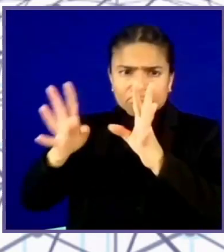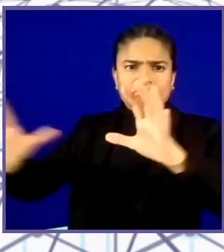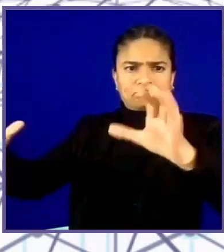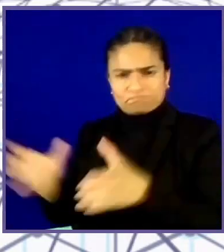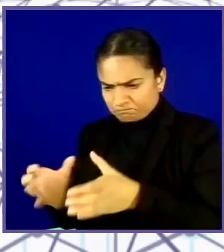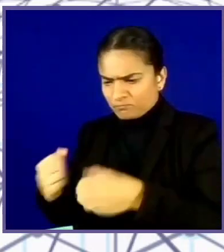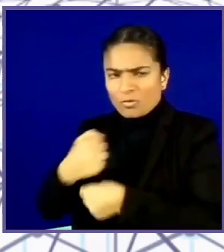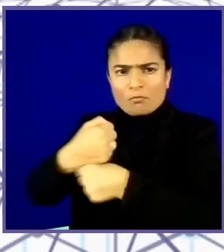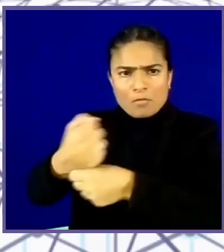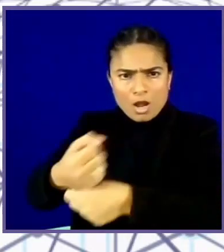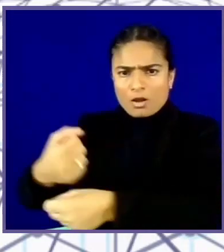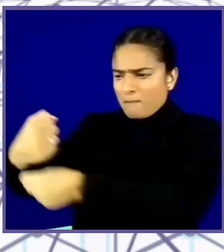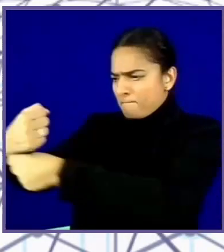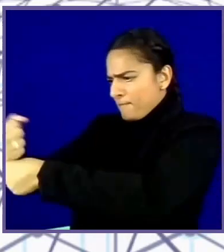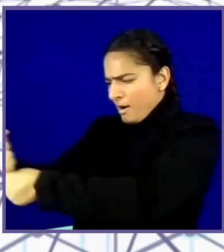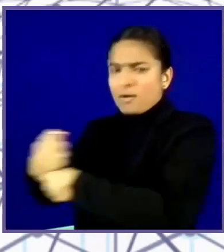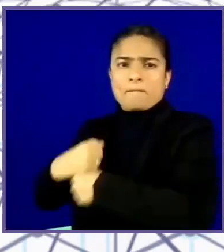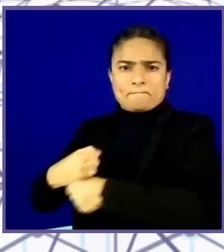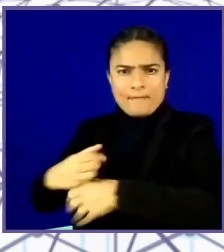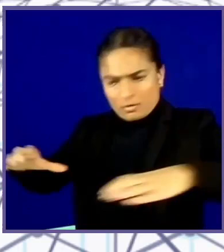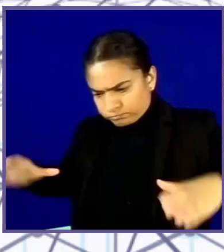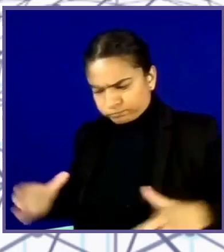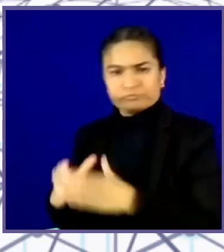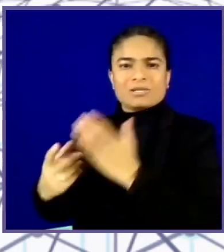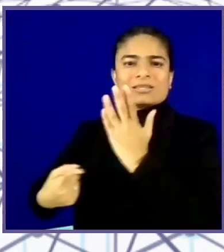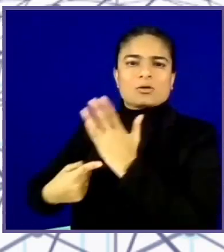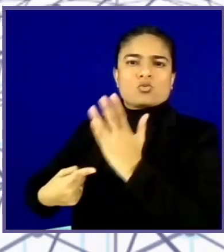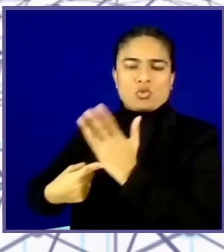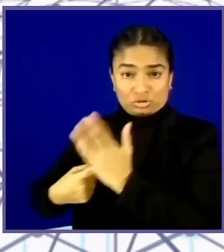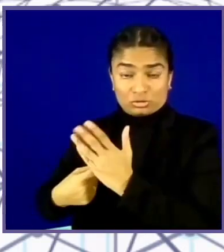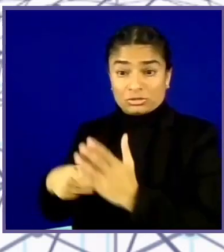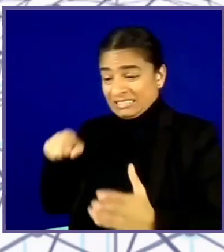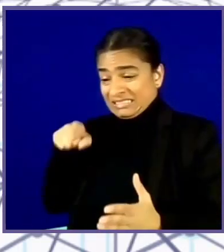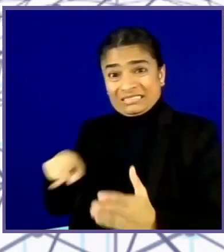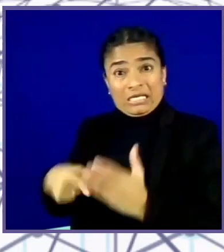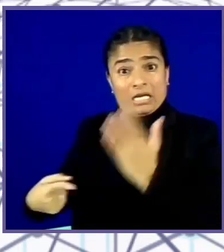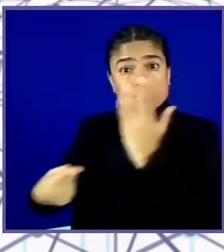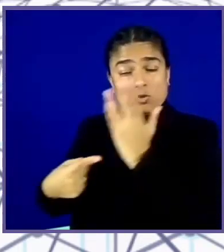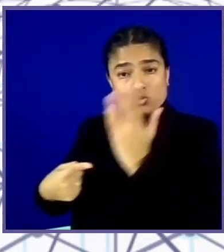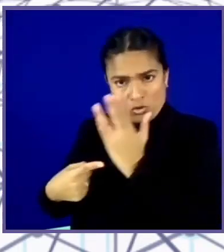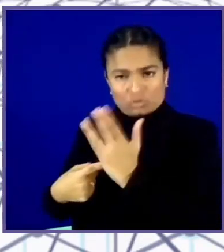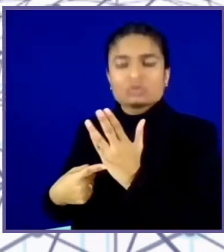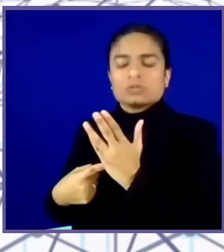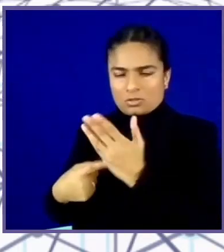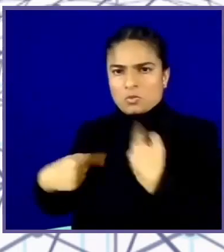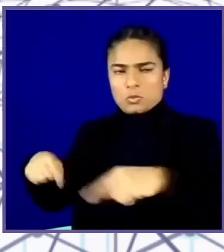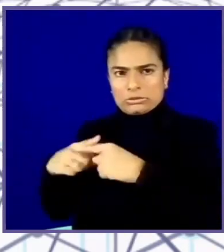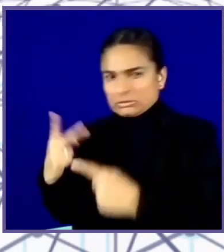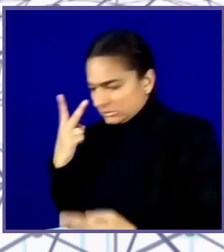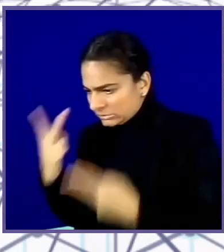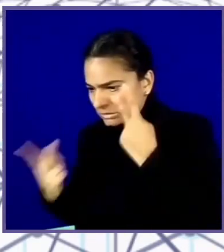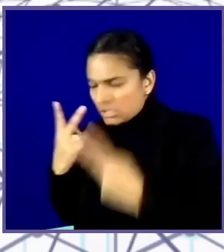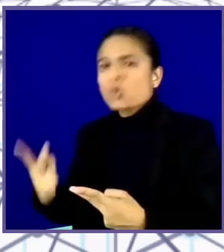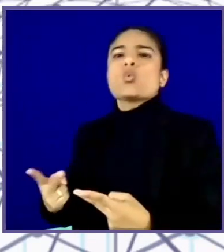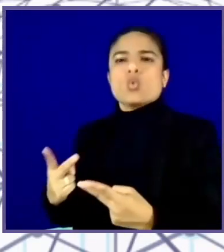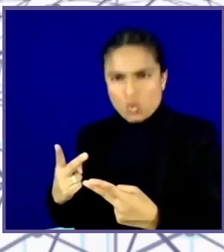We have identified the issues, we have tracked the variables, we have designed as per the need.